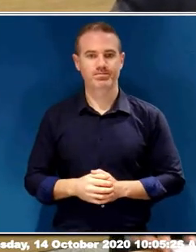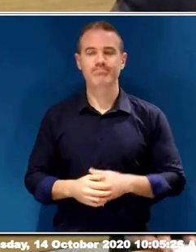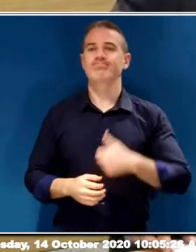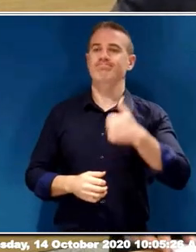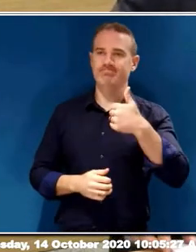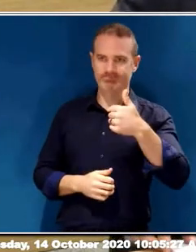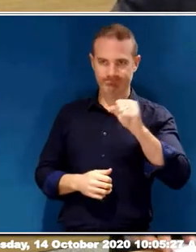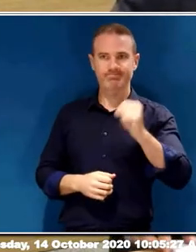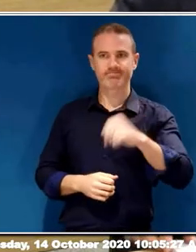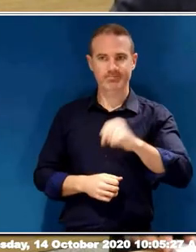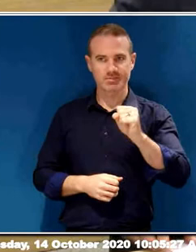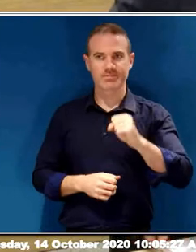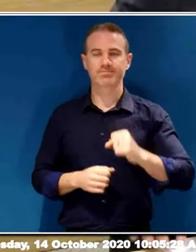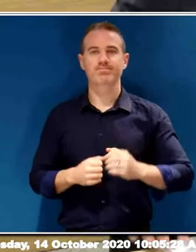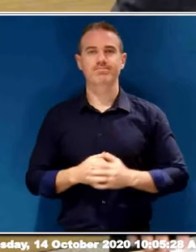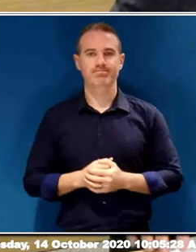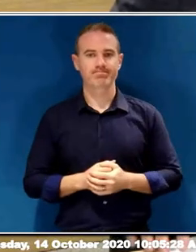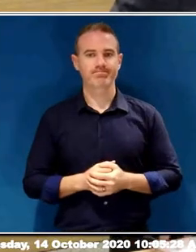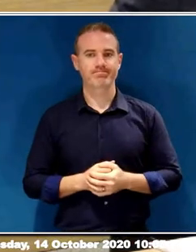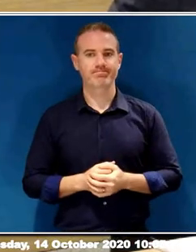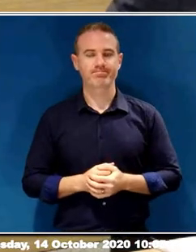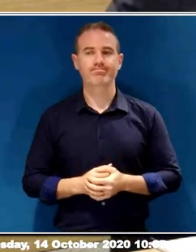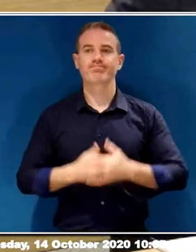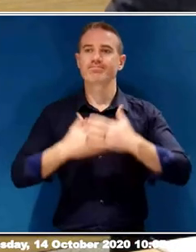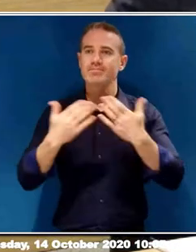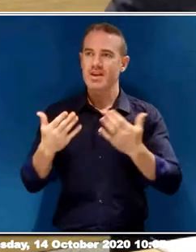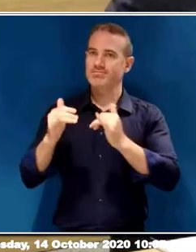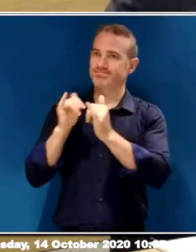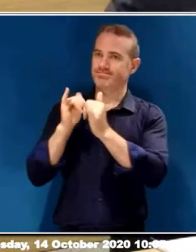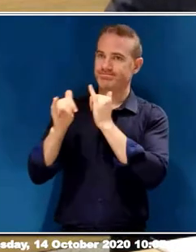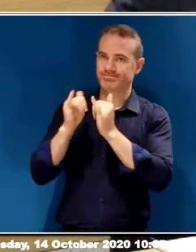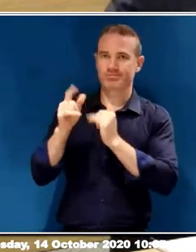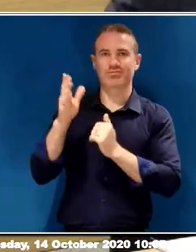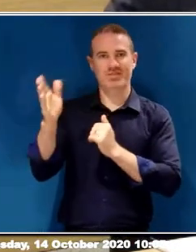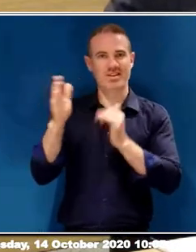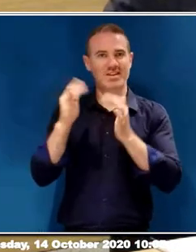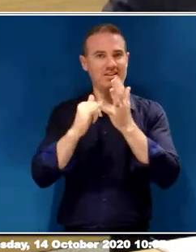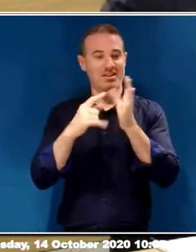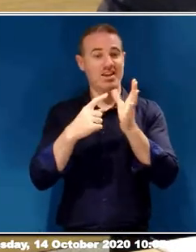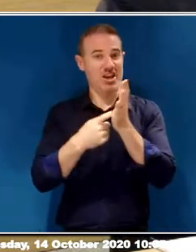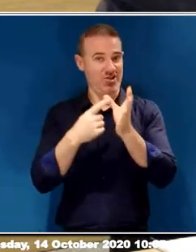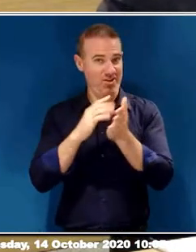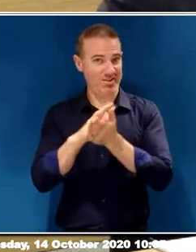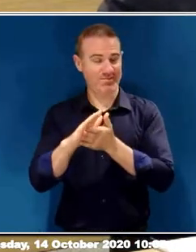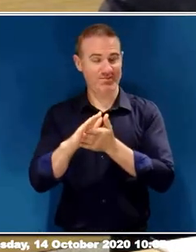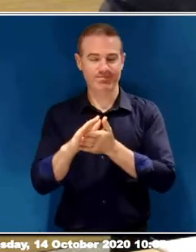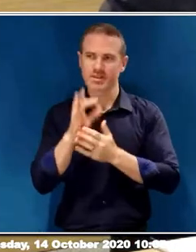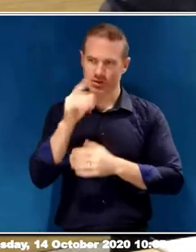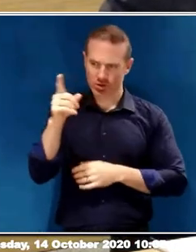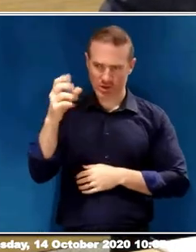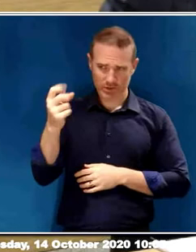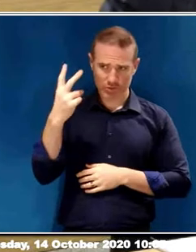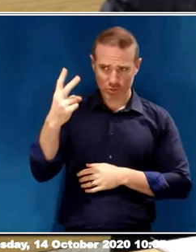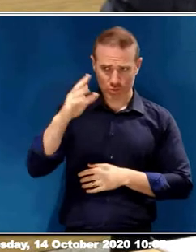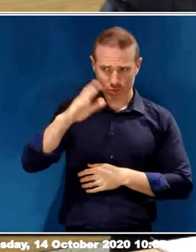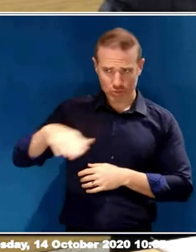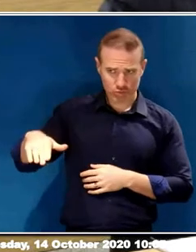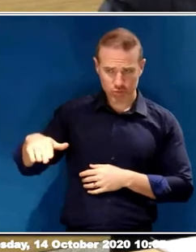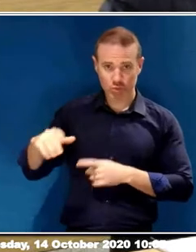Now, Sarah, you have two children, a daughter now 18 and a son aged 16? Yes.